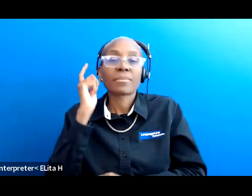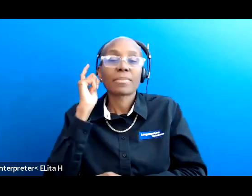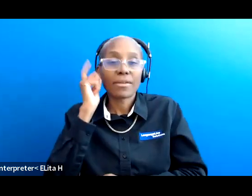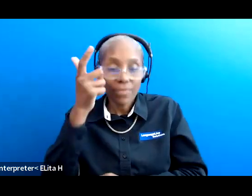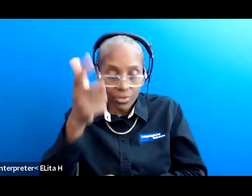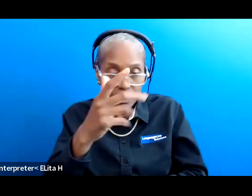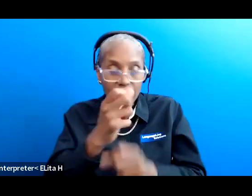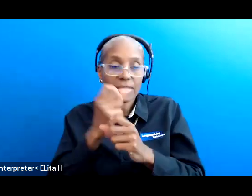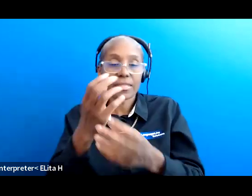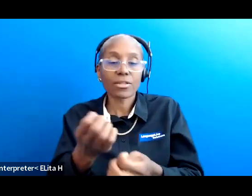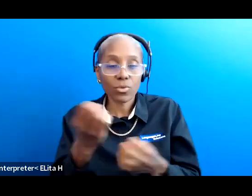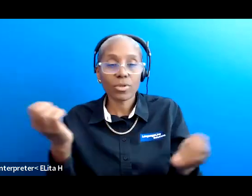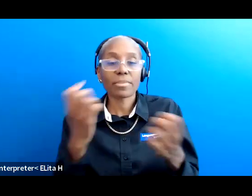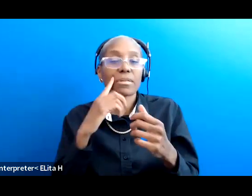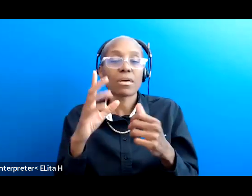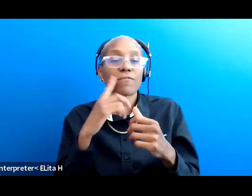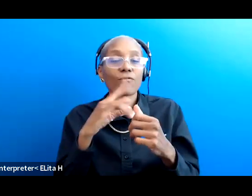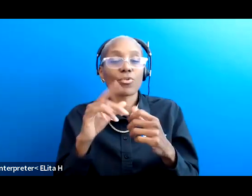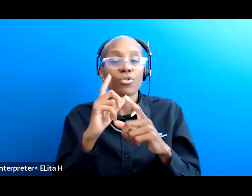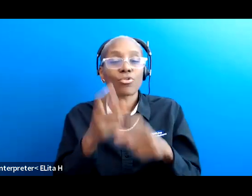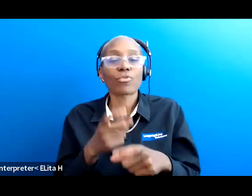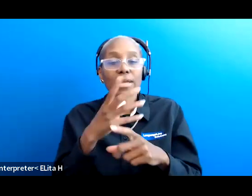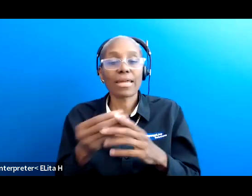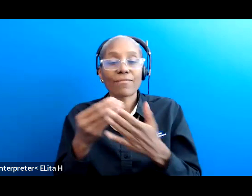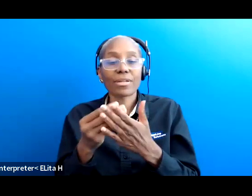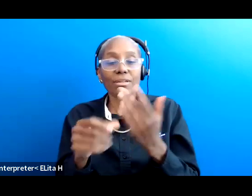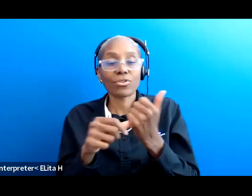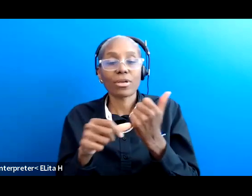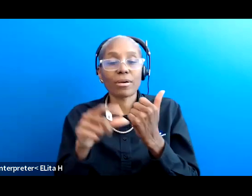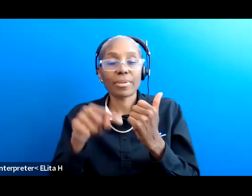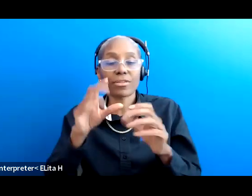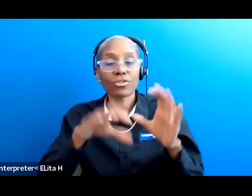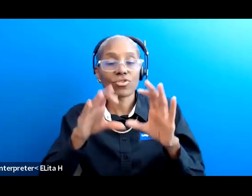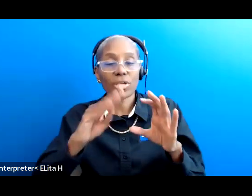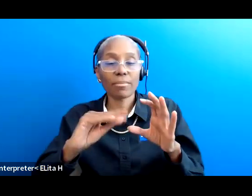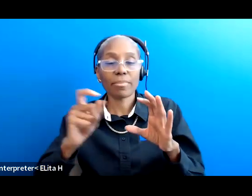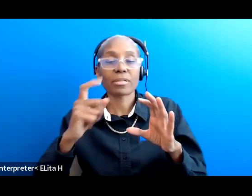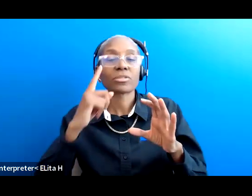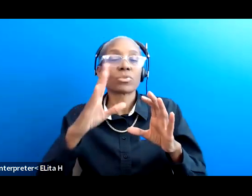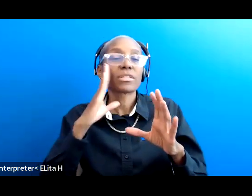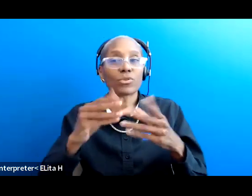Here's a place out there for grants and financial assistance in the chat box, which will give you some ideas of some different